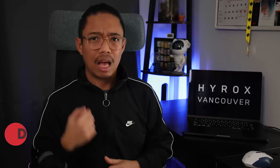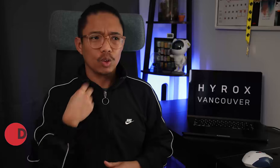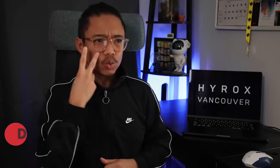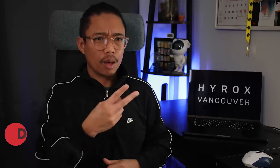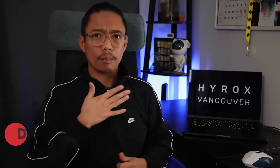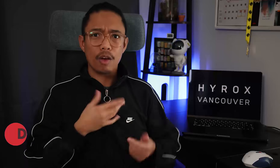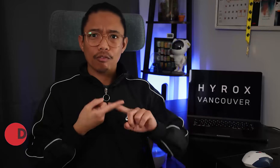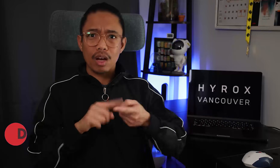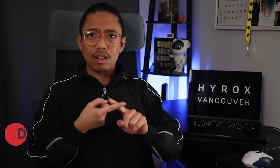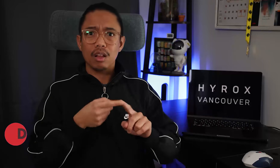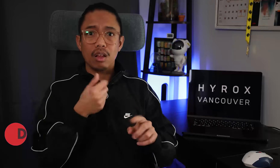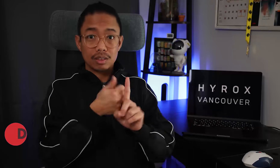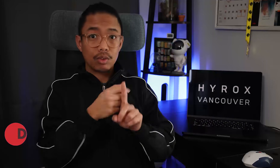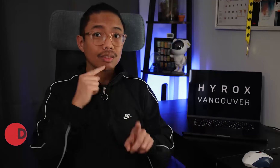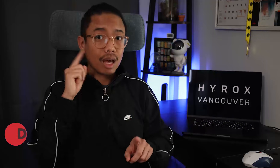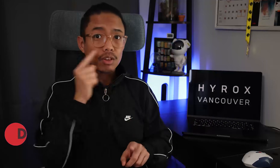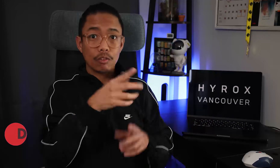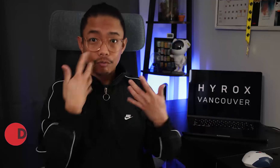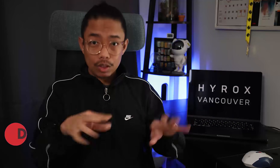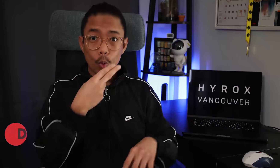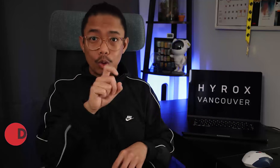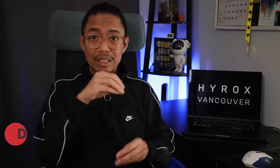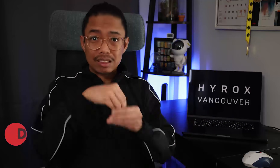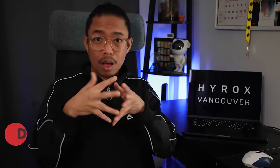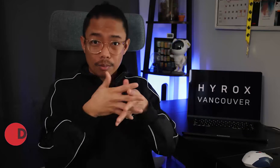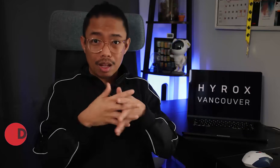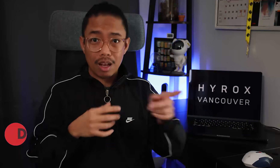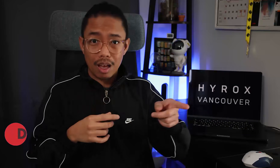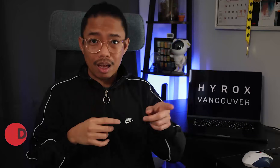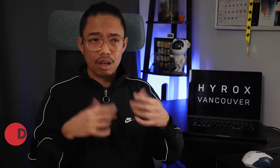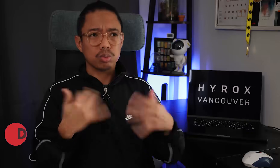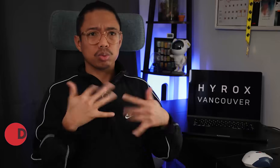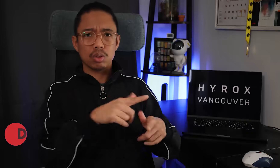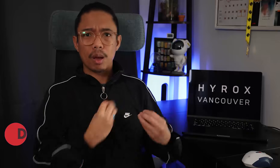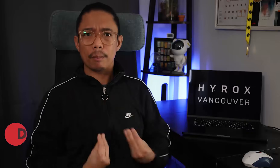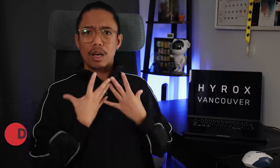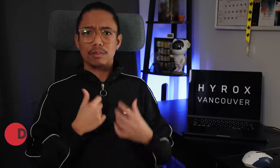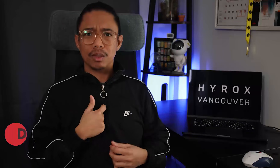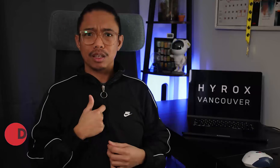I saw my Deaf friend who has done HYROX in the U.S., and she really inspired me.